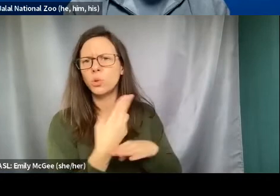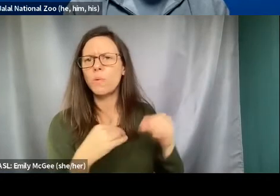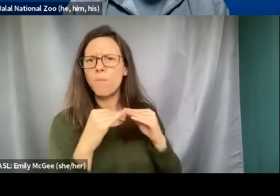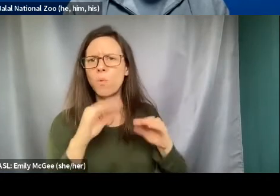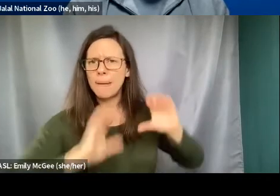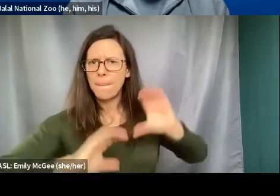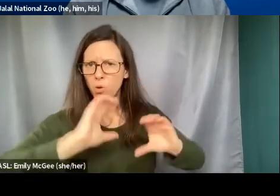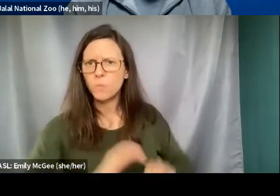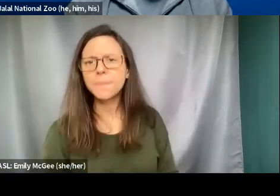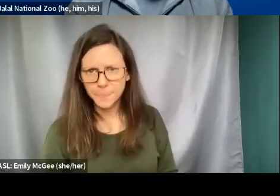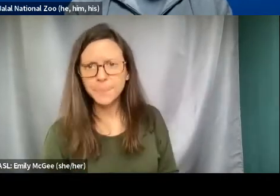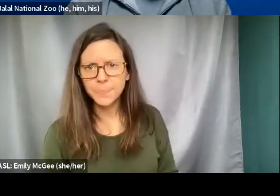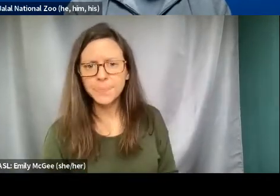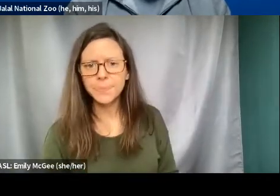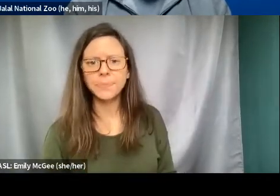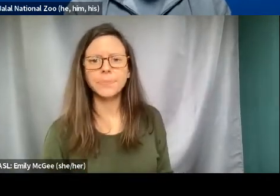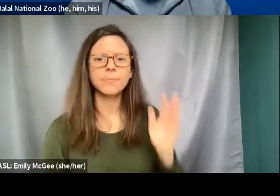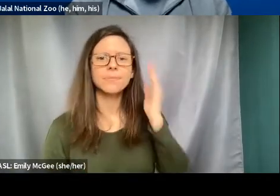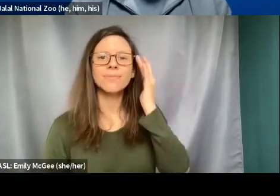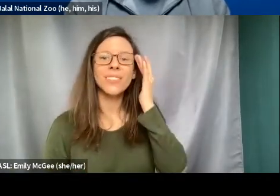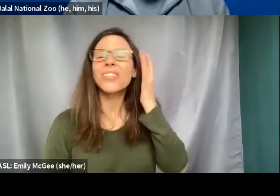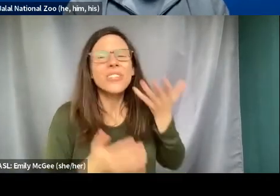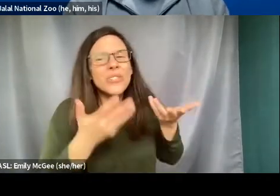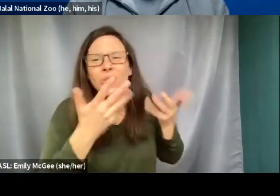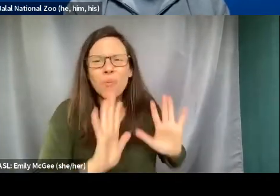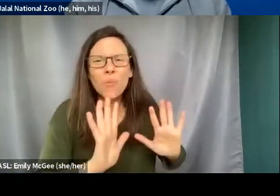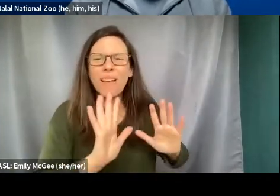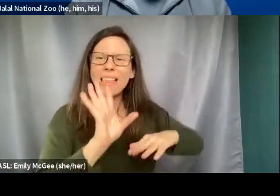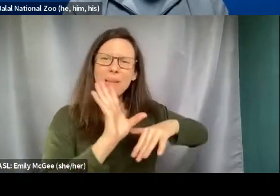because, you know, you don't want, again the harmful bacteria you know growth in the pinniped pools.